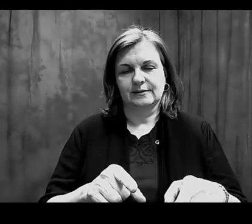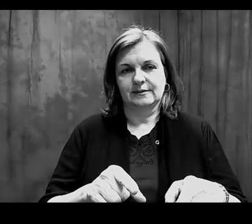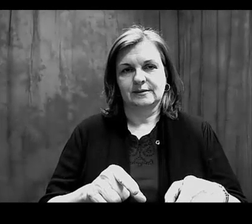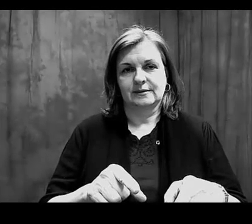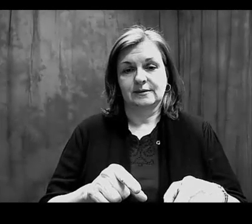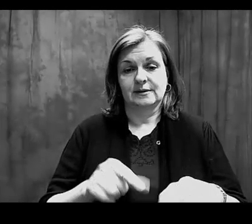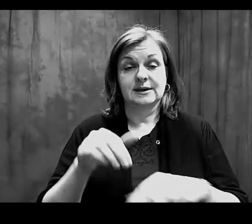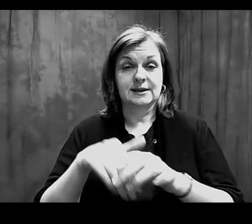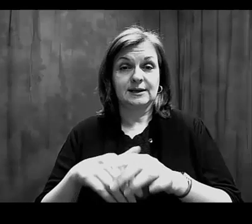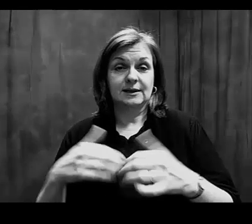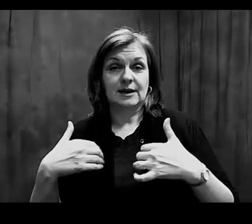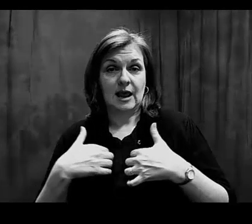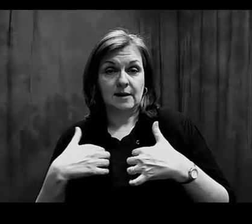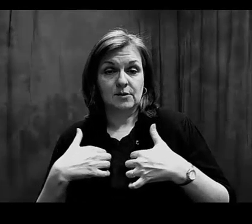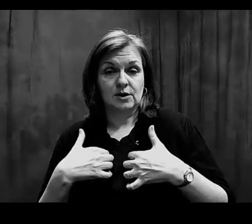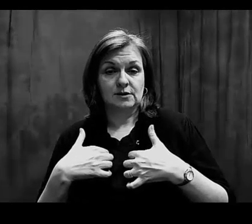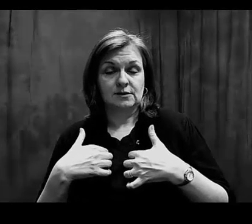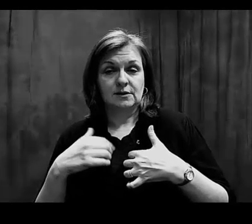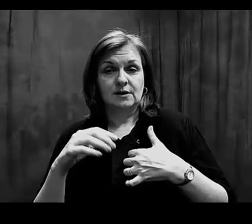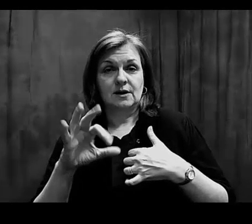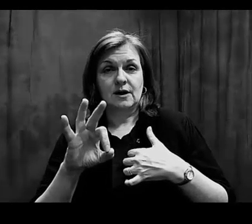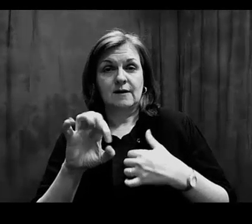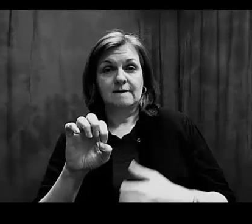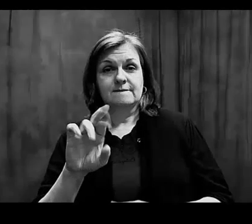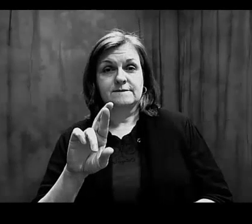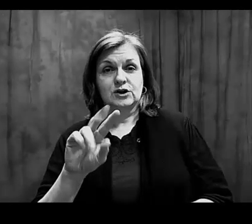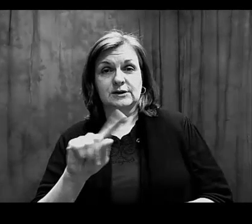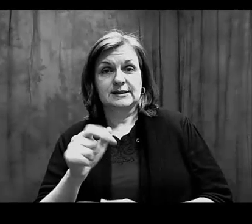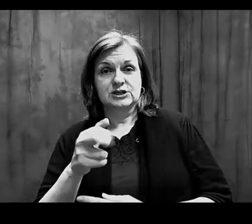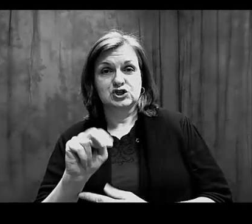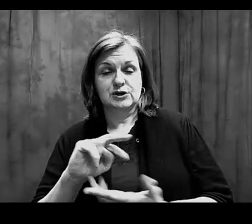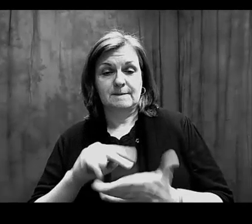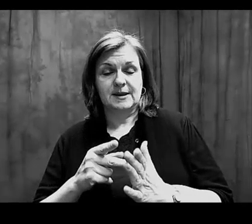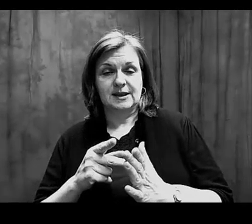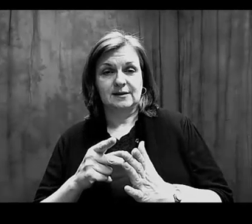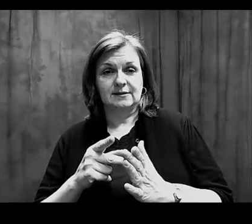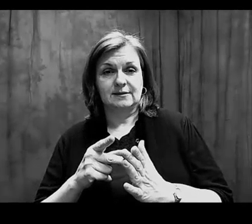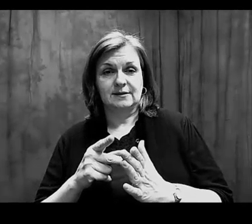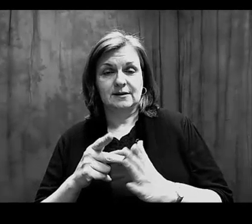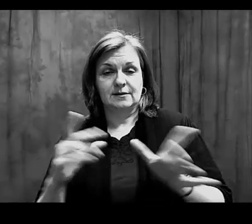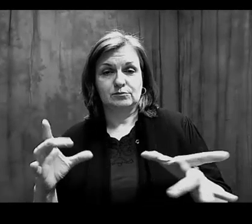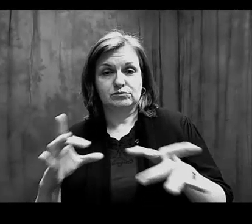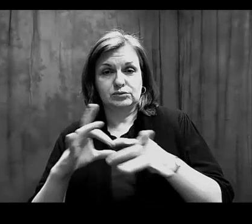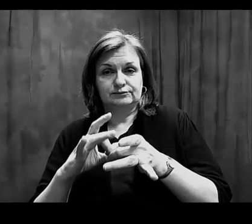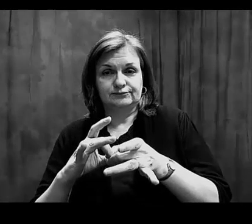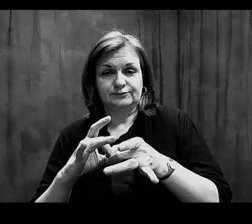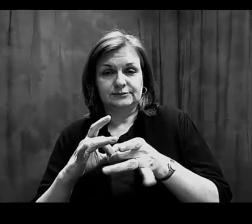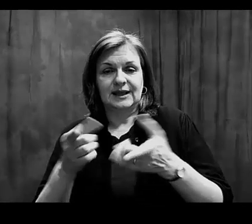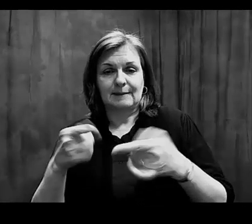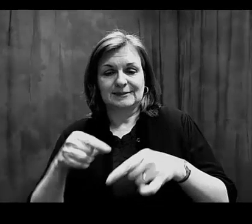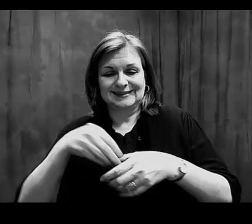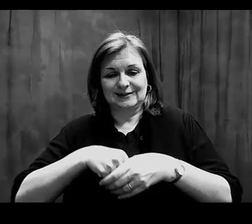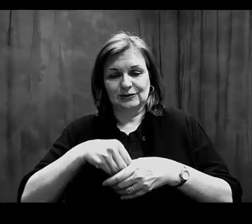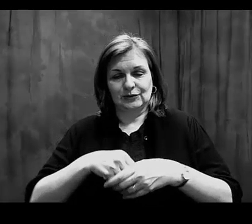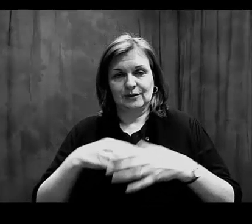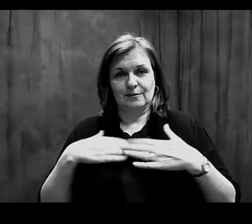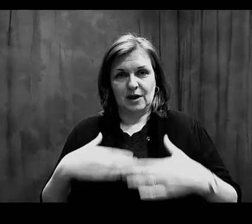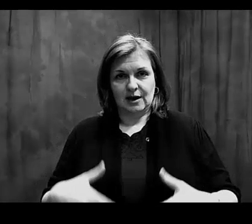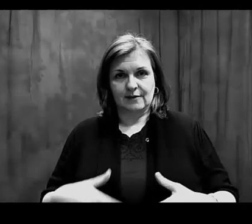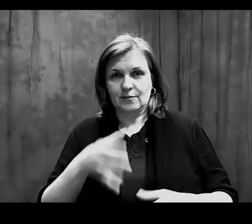in animals fertilization refers to the internal reproduction using eggs